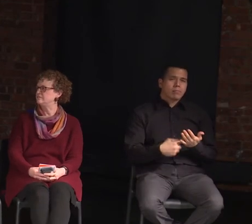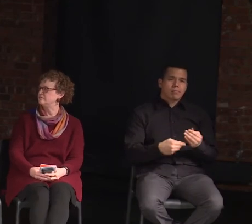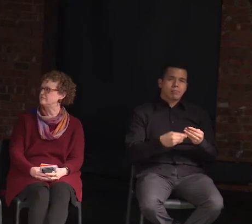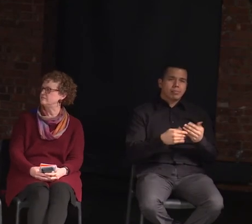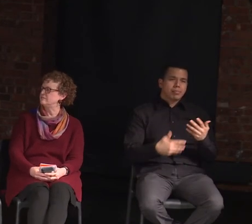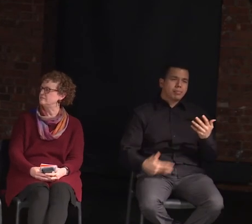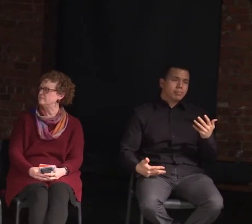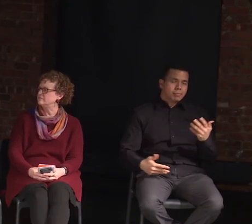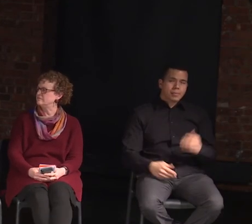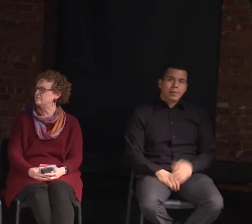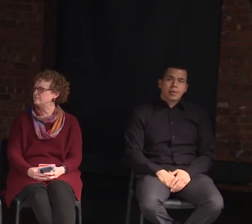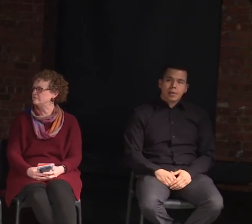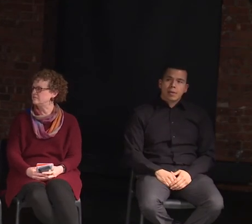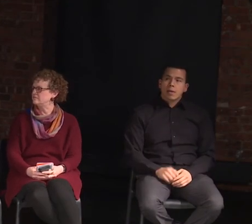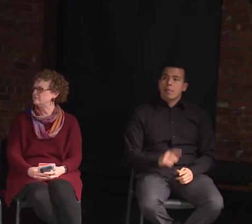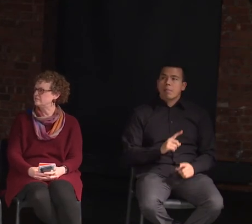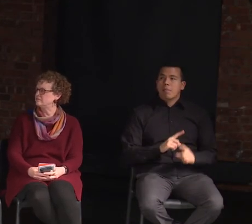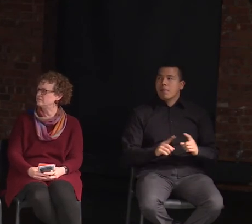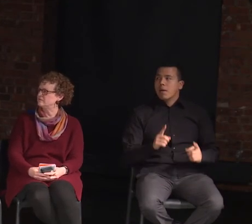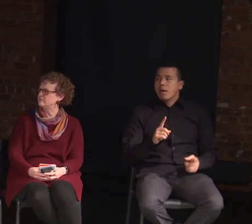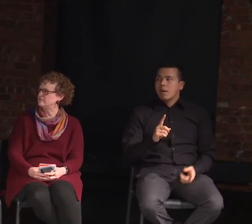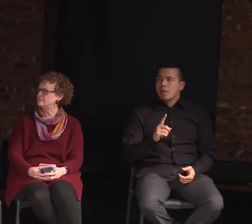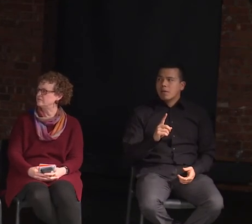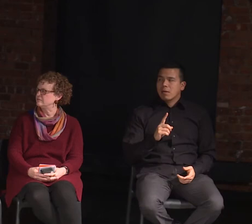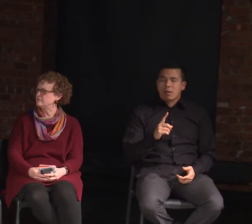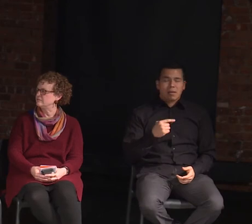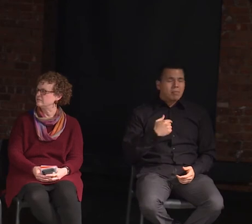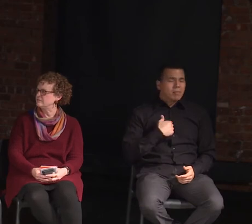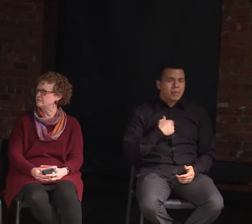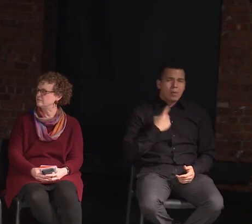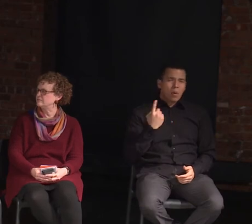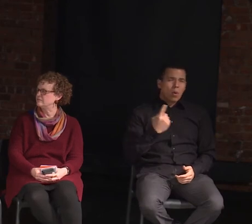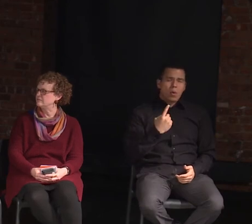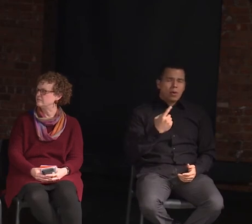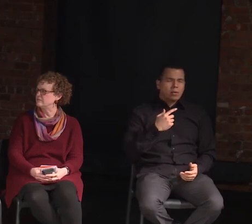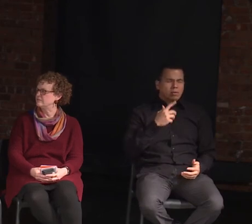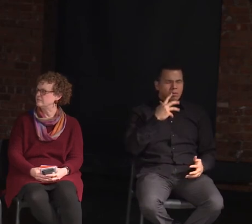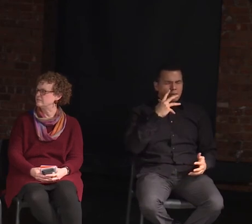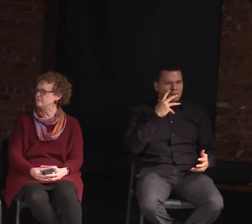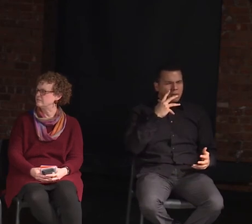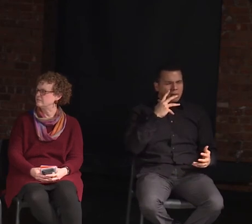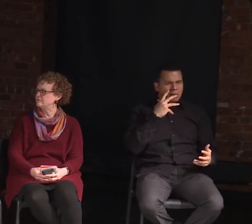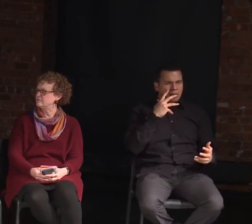I'm just continually appalled that when you open the paper, so many of the groups that